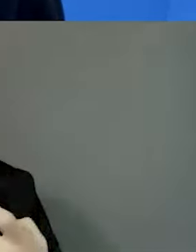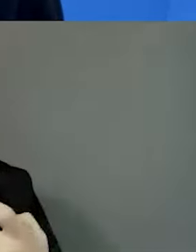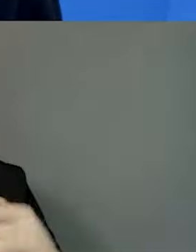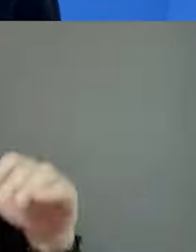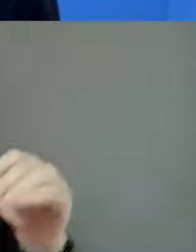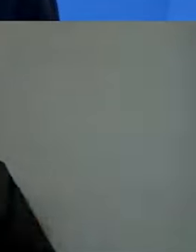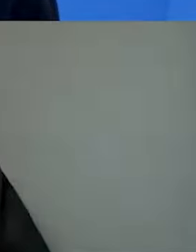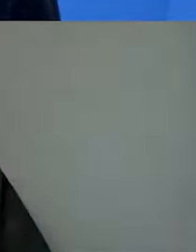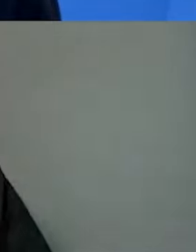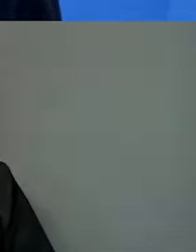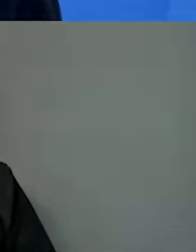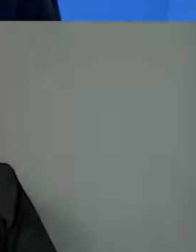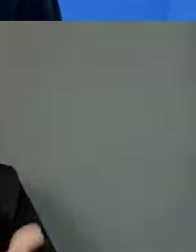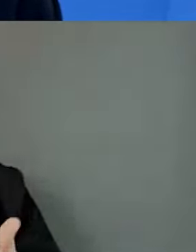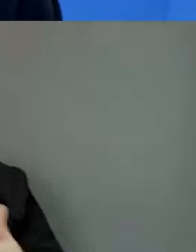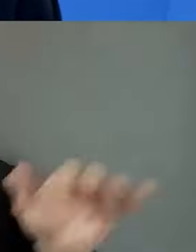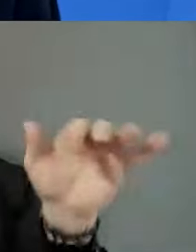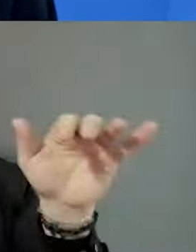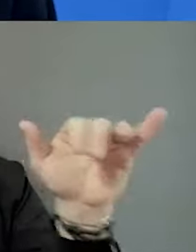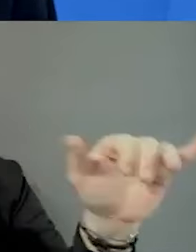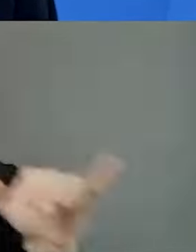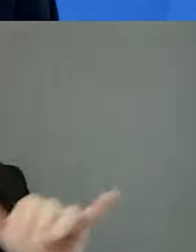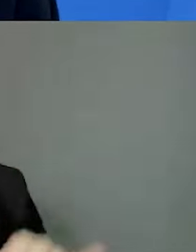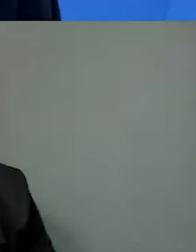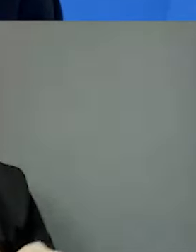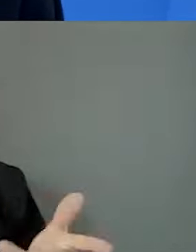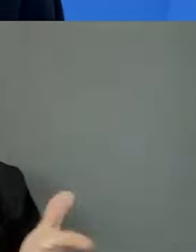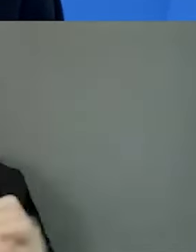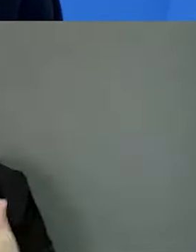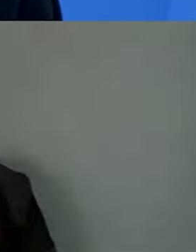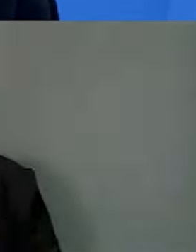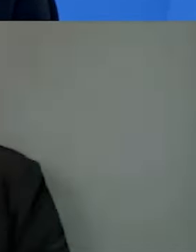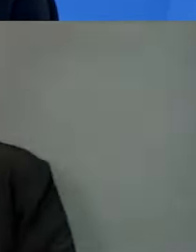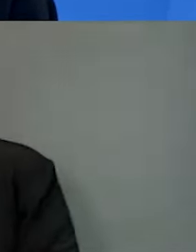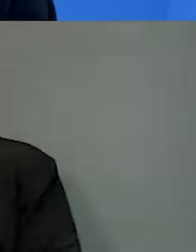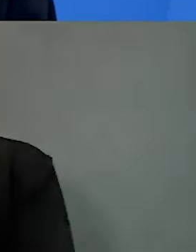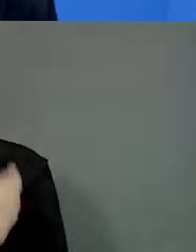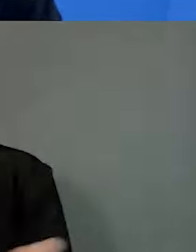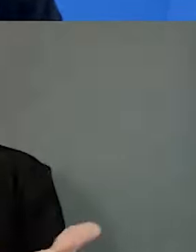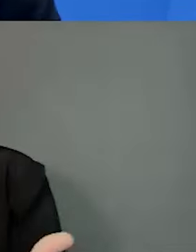In the short time that we have, there are a few that I want to make sure that we hit on.